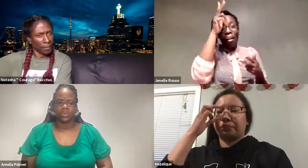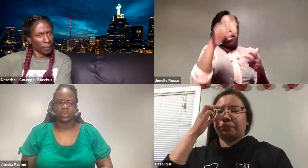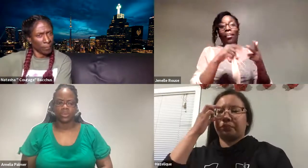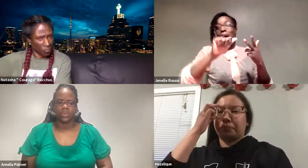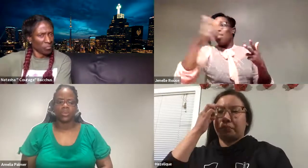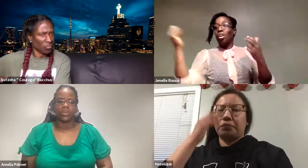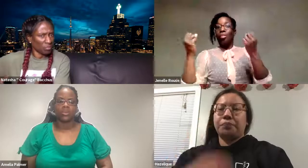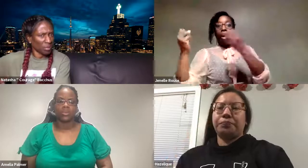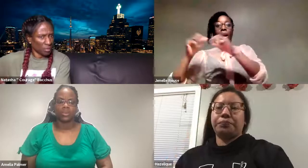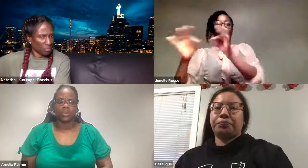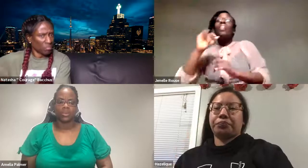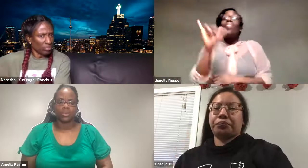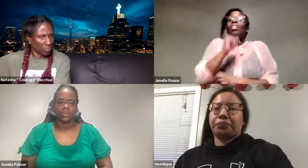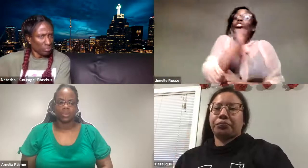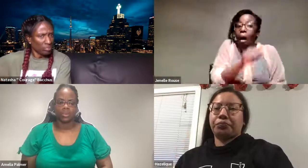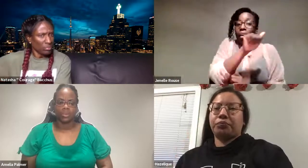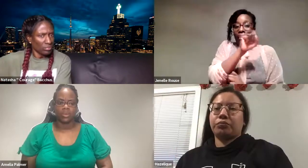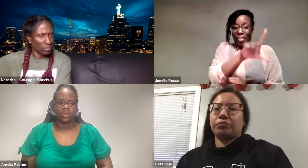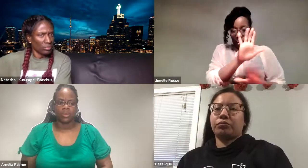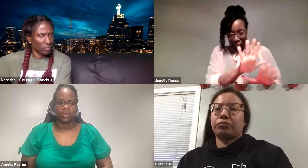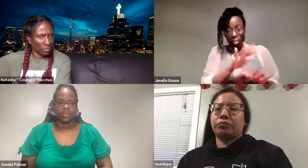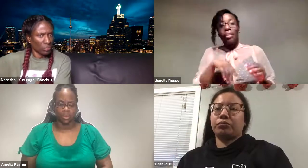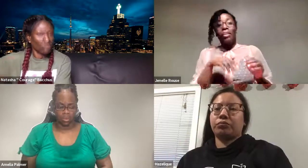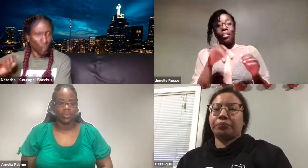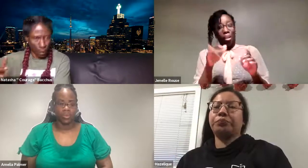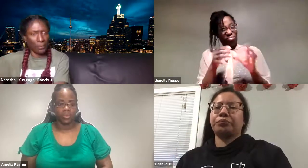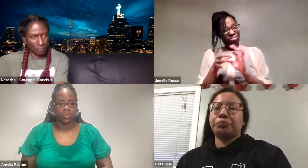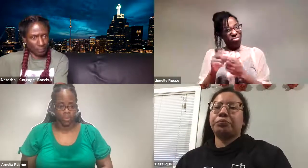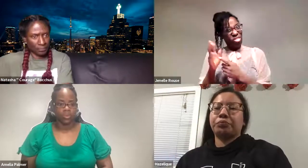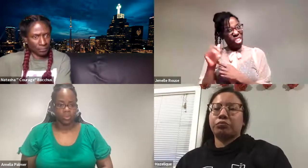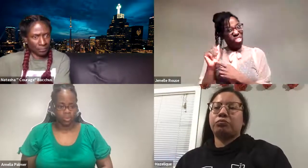and i think that a lot of their studies can be applied to oneida sign language, asl and so on,